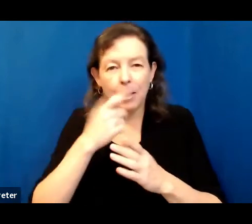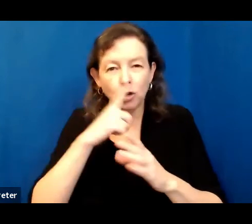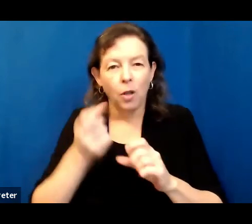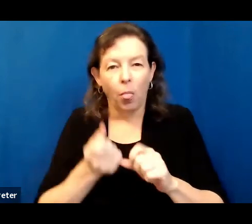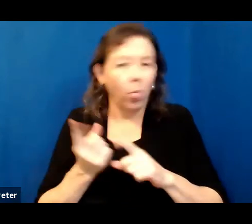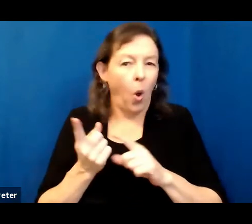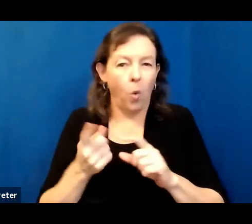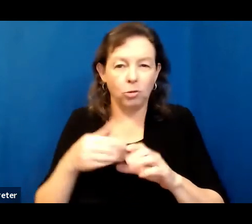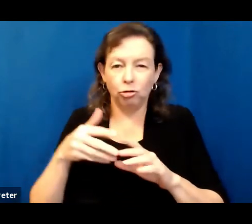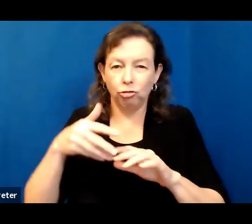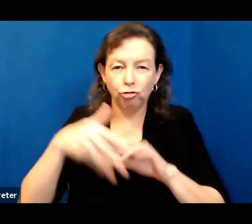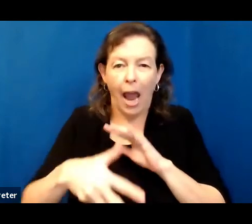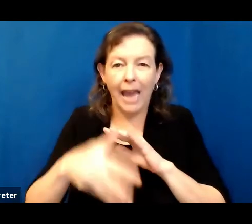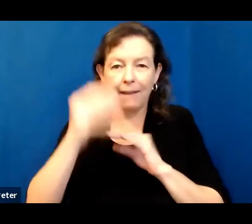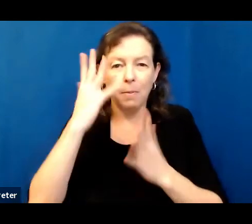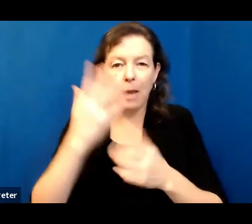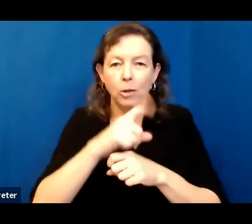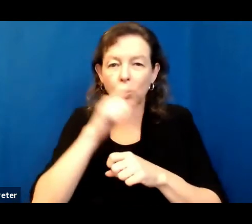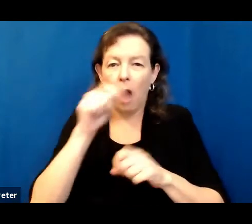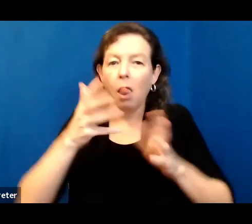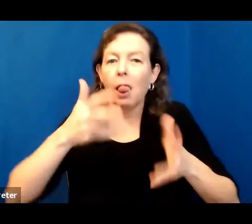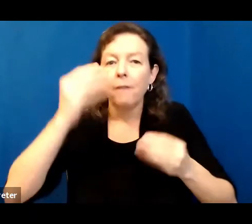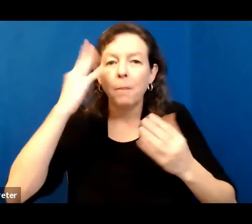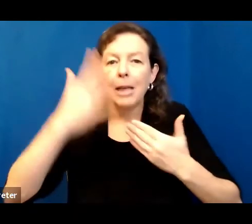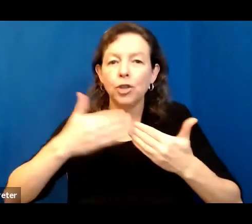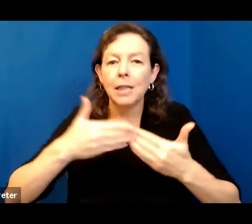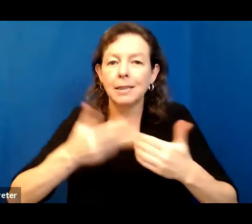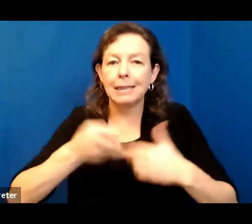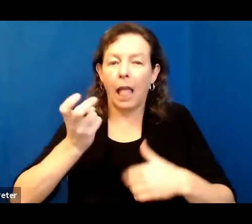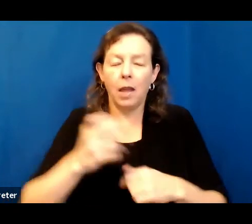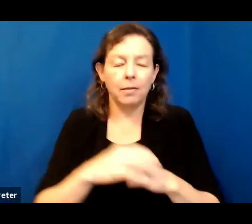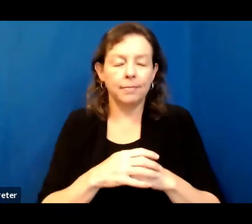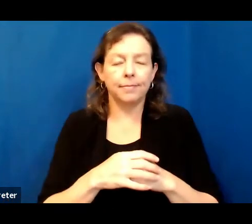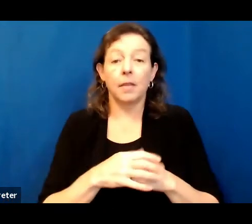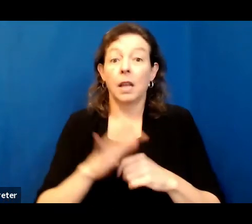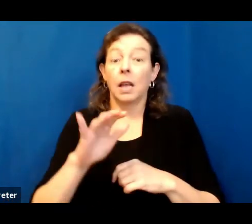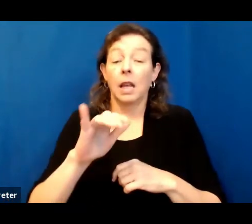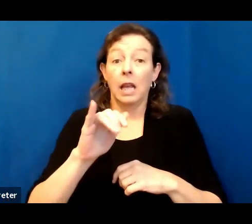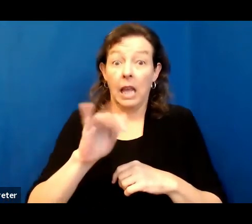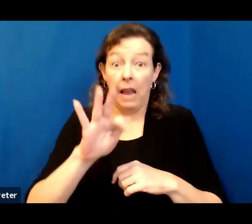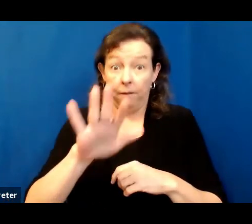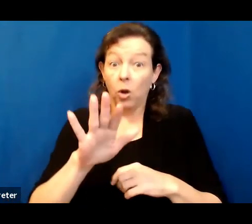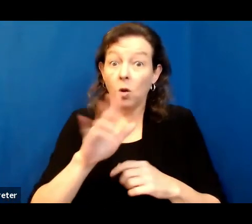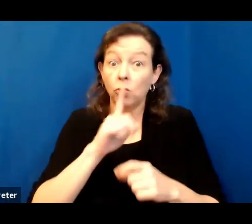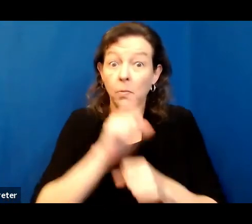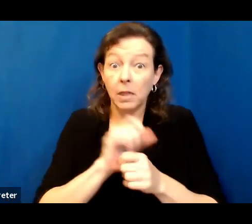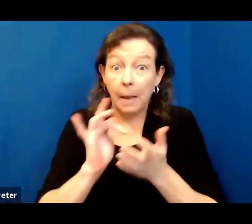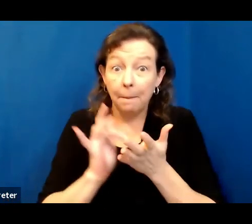So that way you don't have that information laying around. If in the event your ID, medical ID is stolen, contact your insurance,